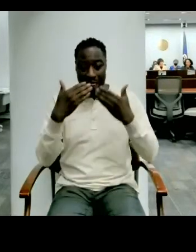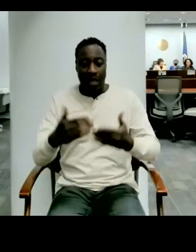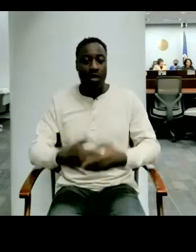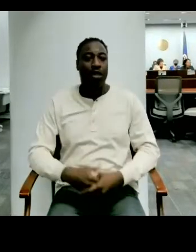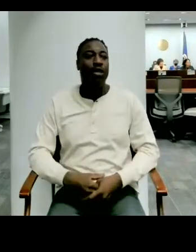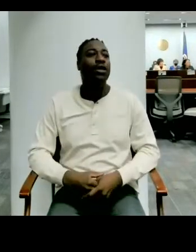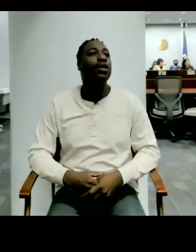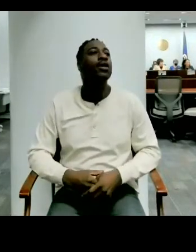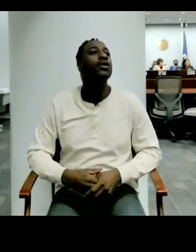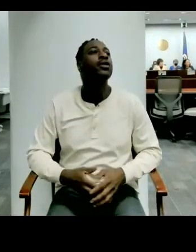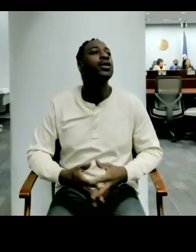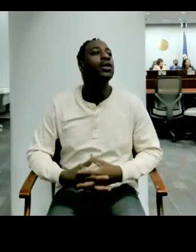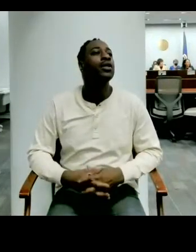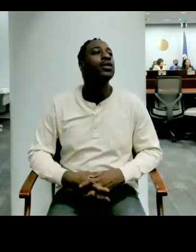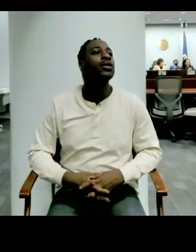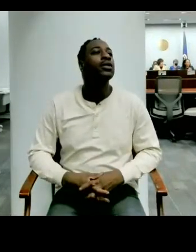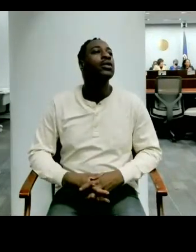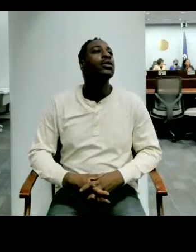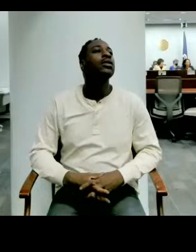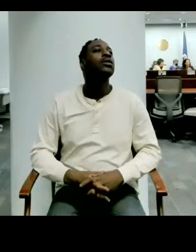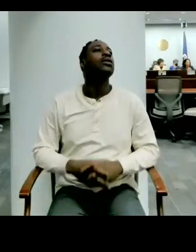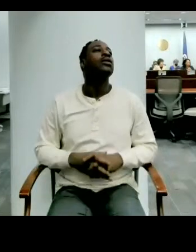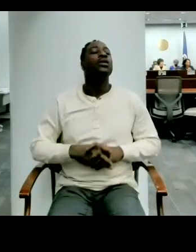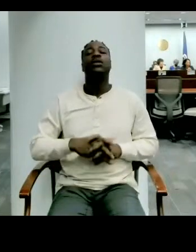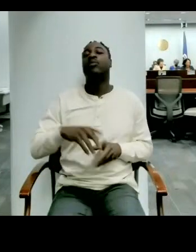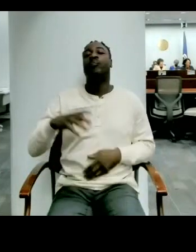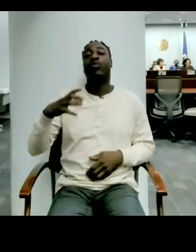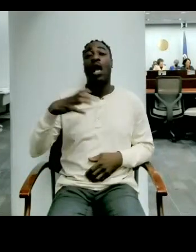Thank you Commissioner Sonderling, now we go to Commissioner Lucas for eight minutes.